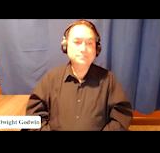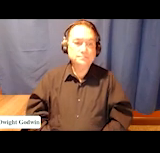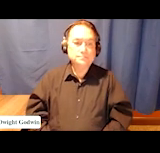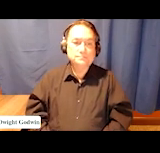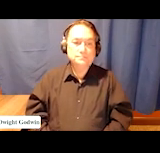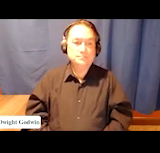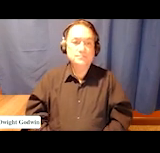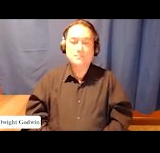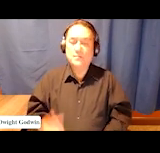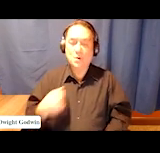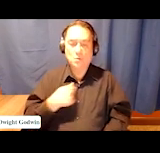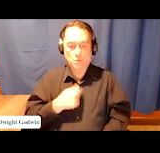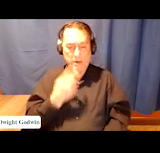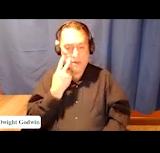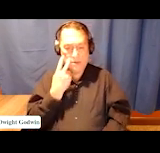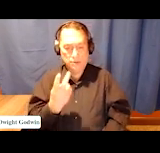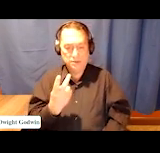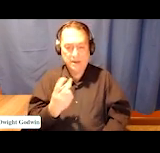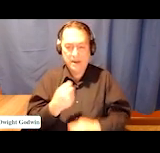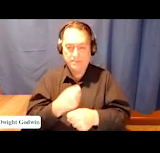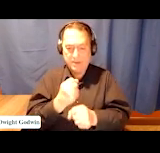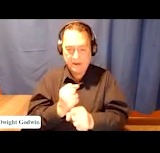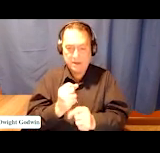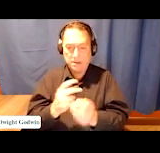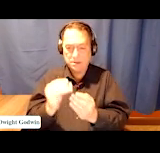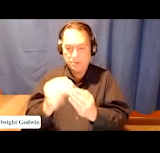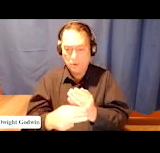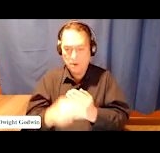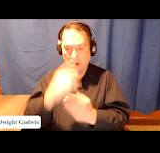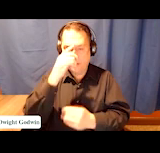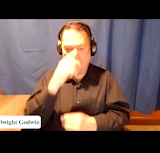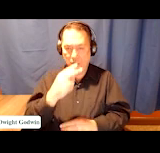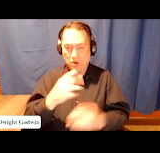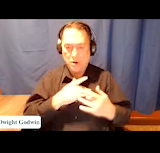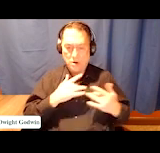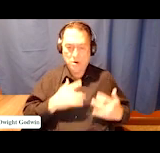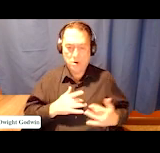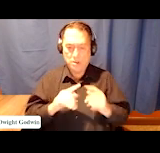So when we looked at creating the program for HEARTeam, we wondered why,